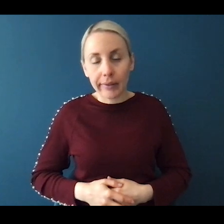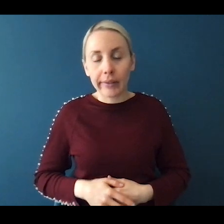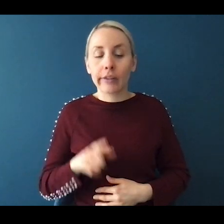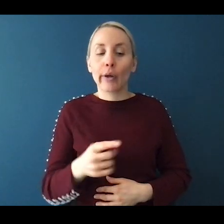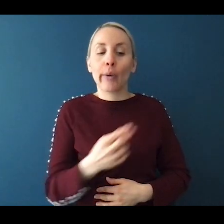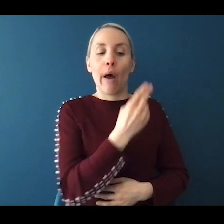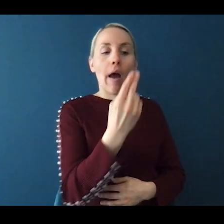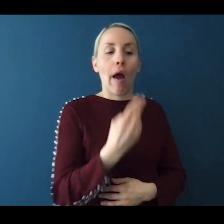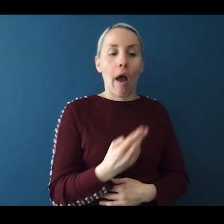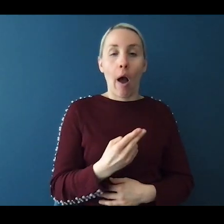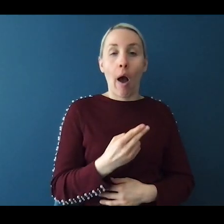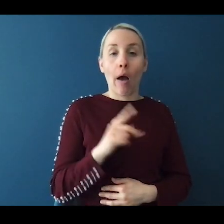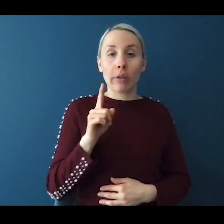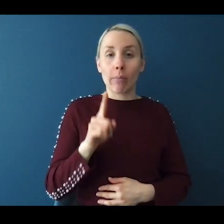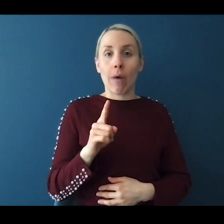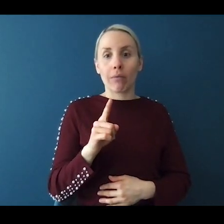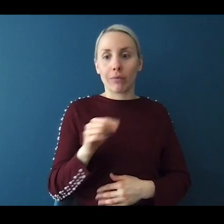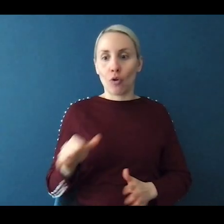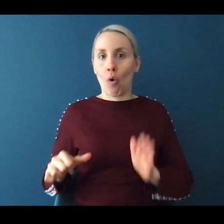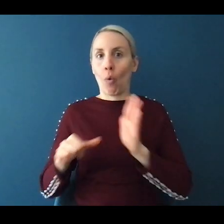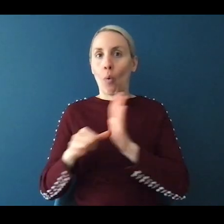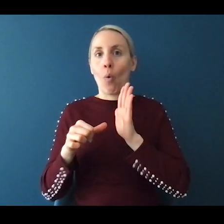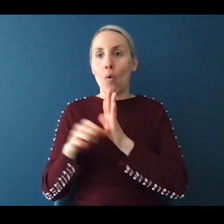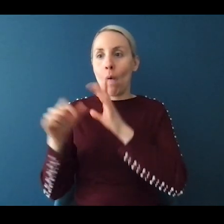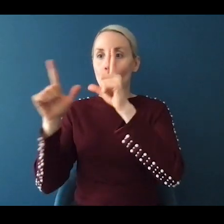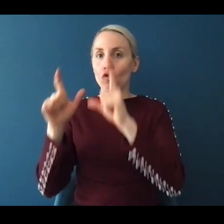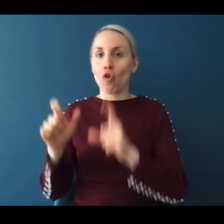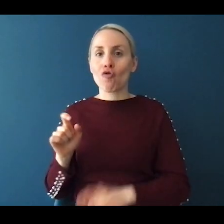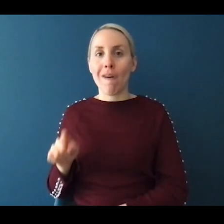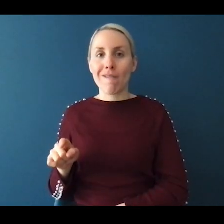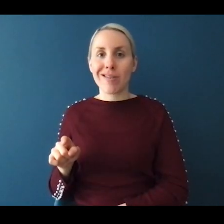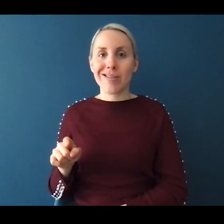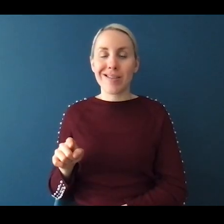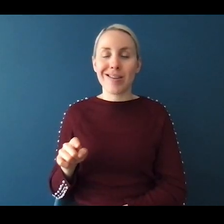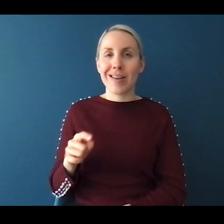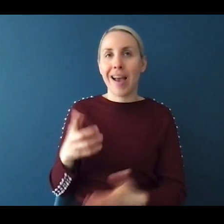of that practice it being at the heart of what you're doing and the way you're thinking